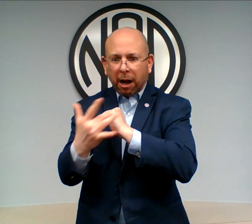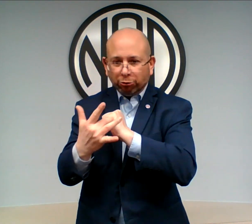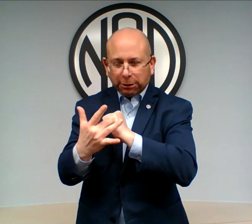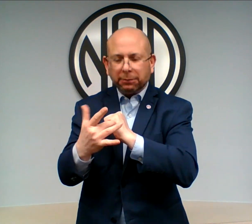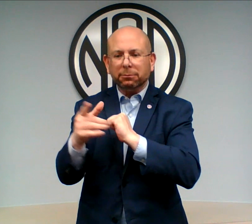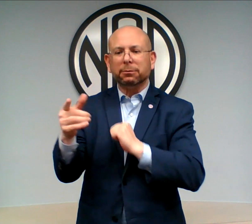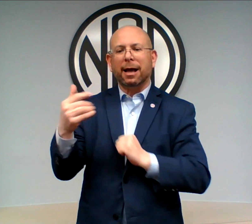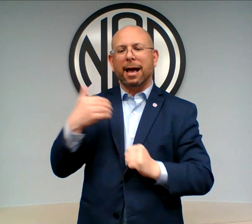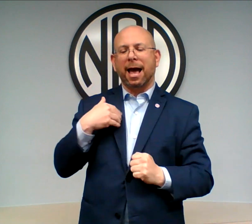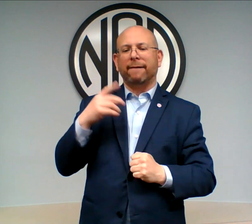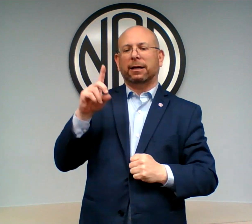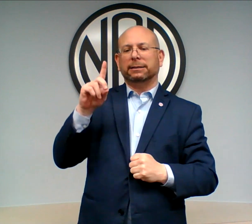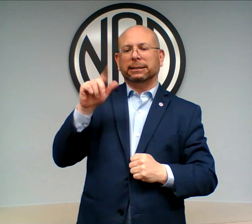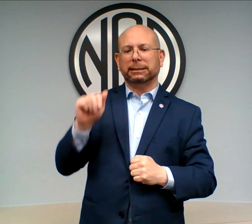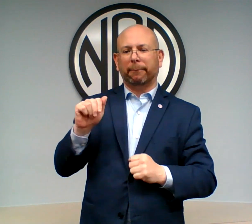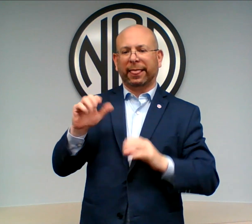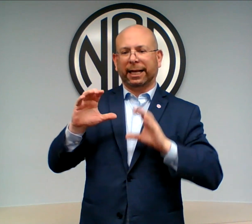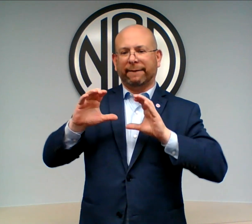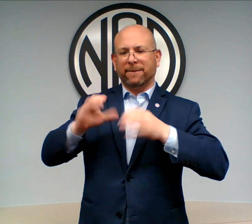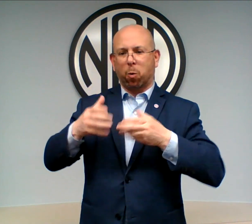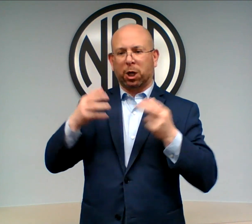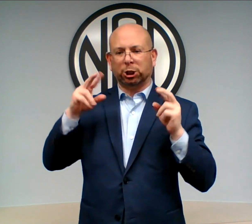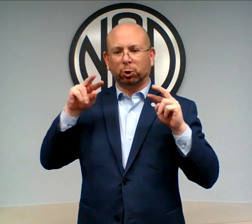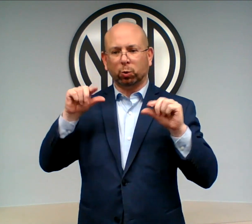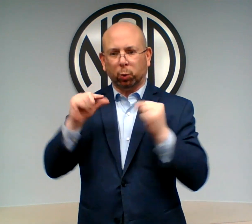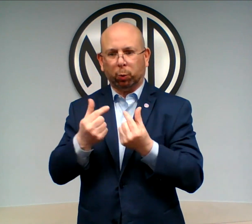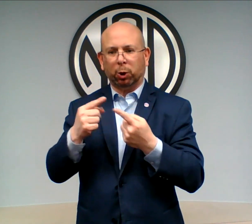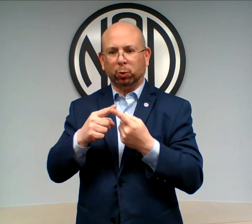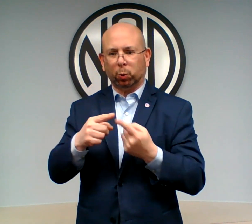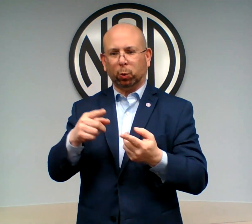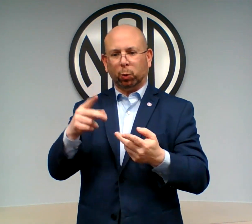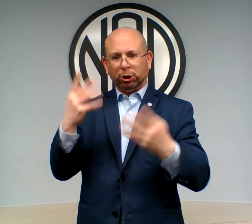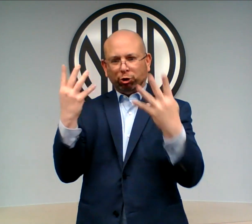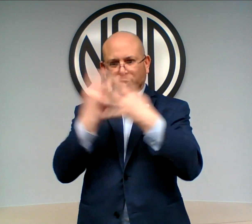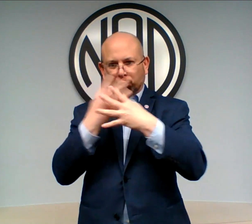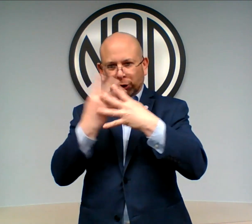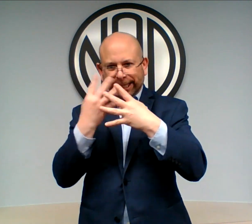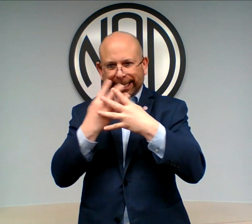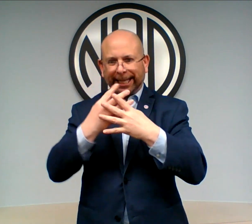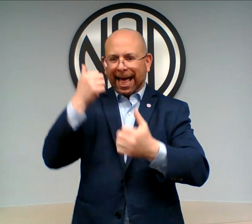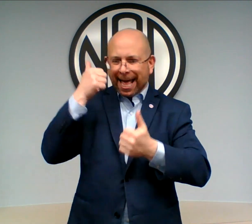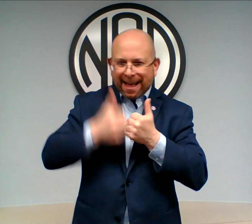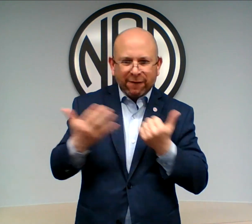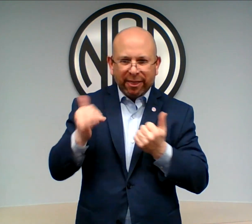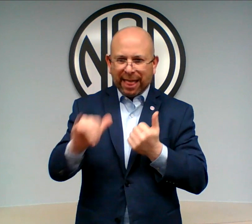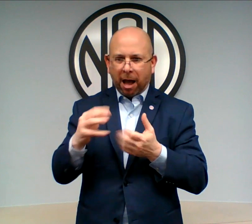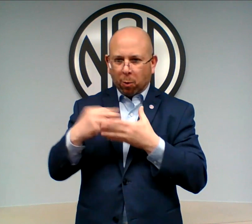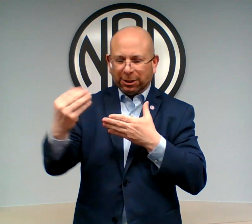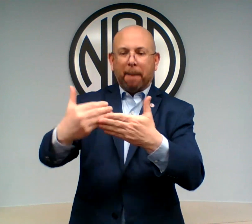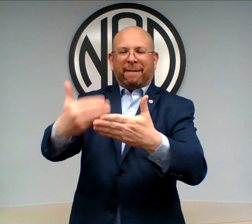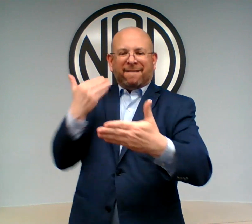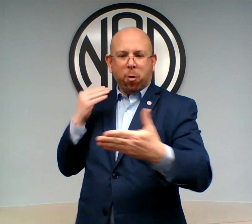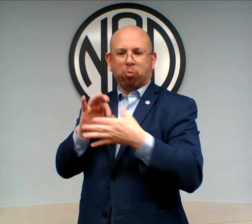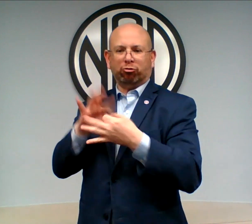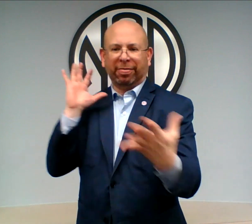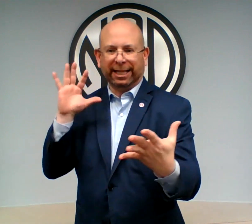disabilities who would screen these matters before something is released.